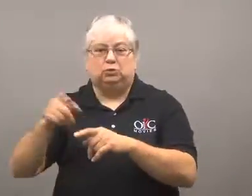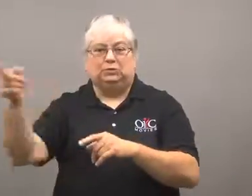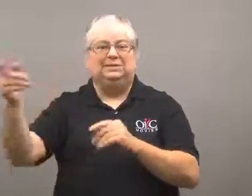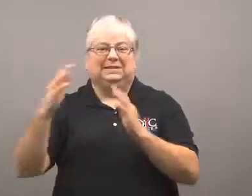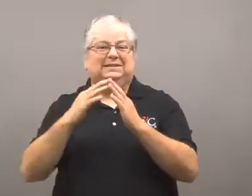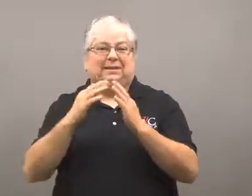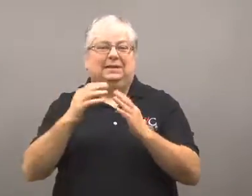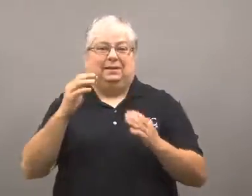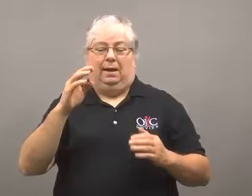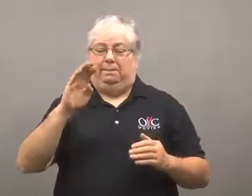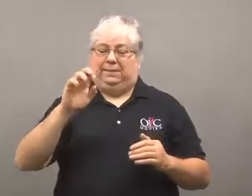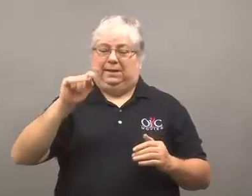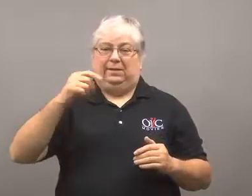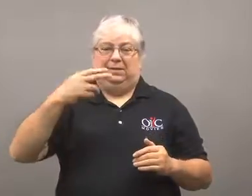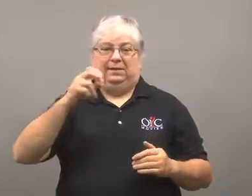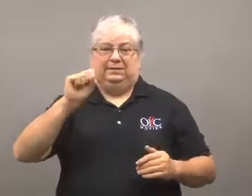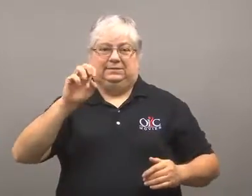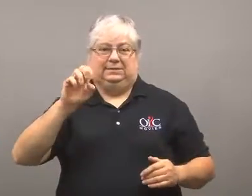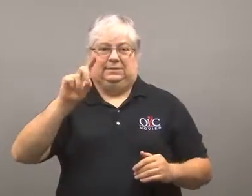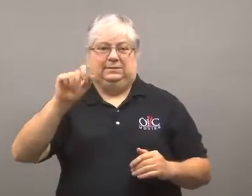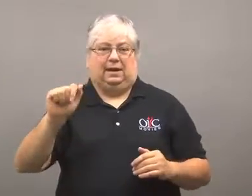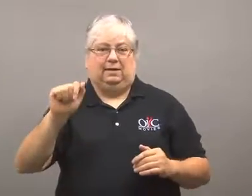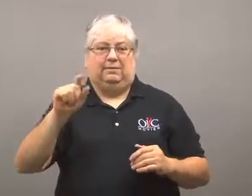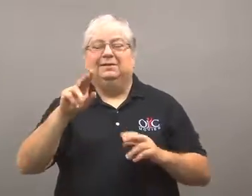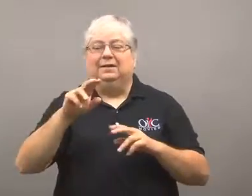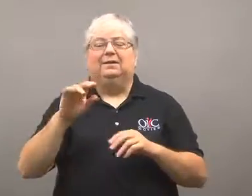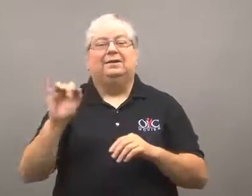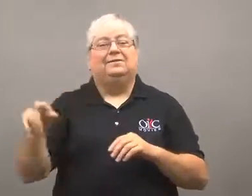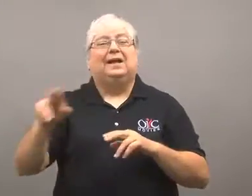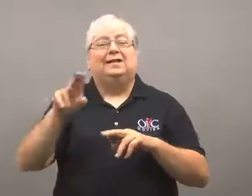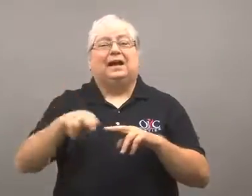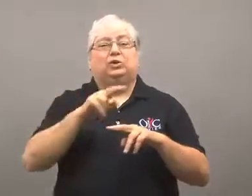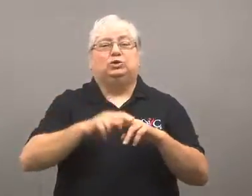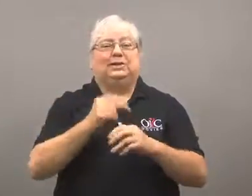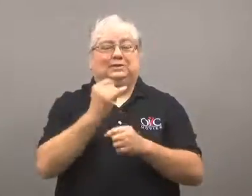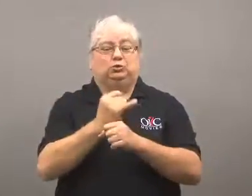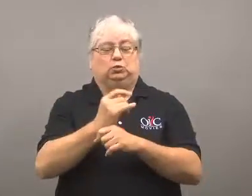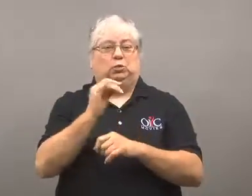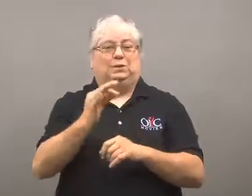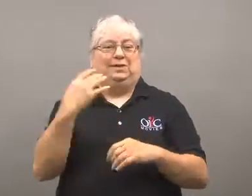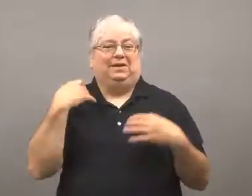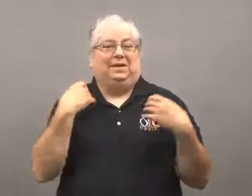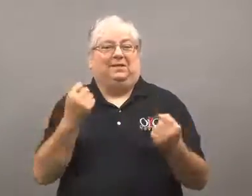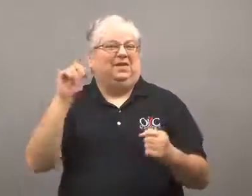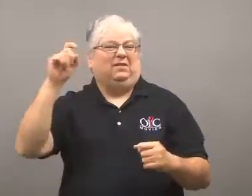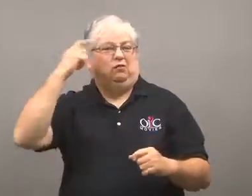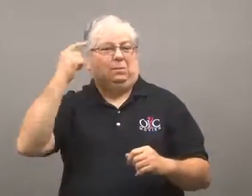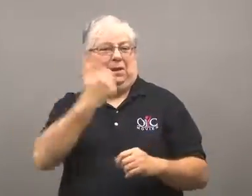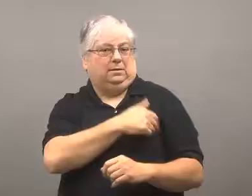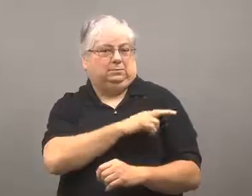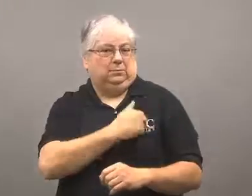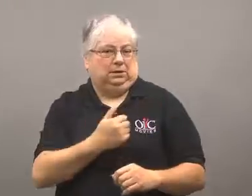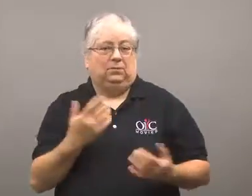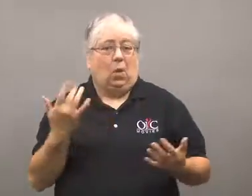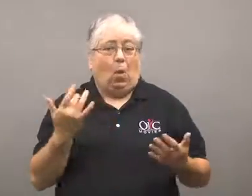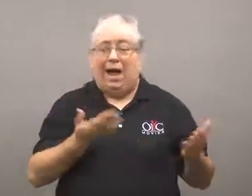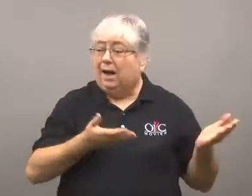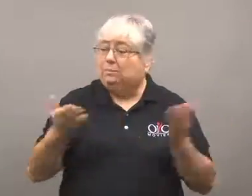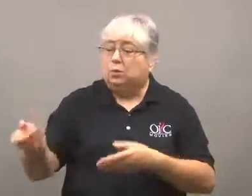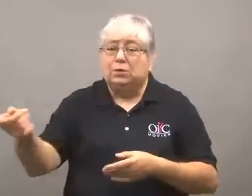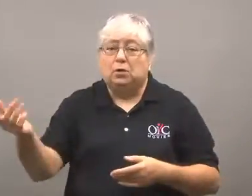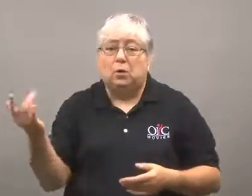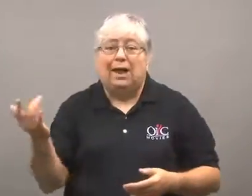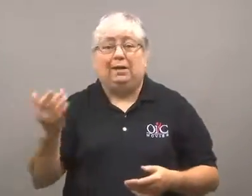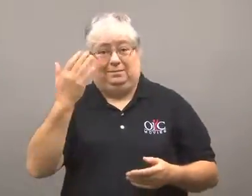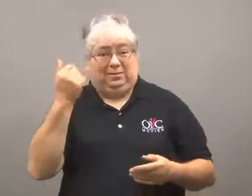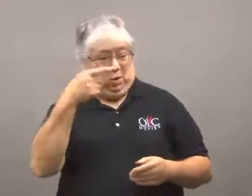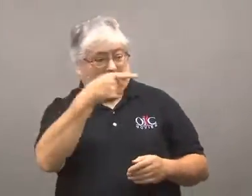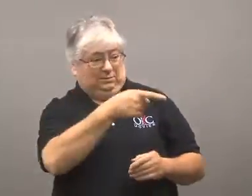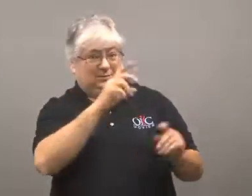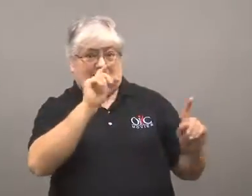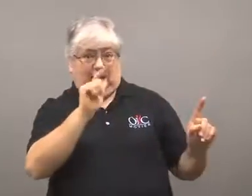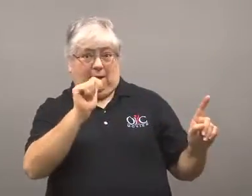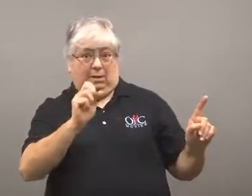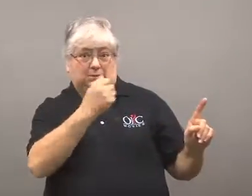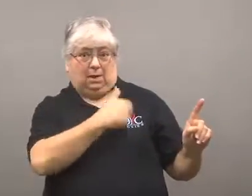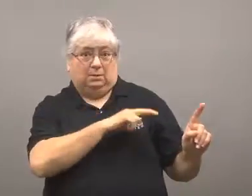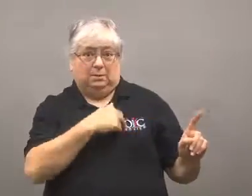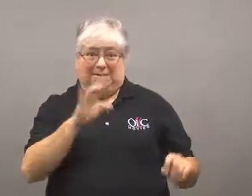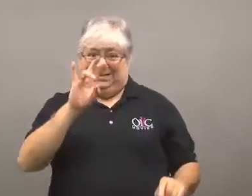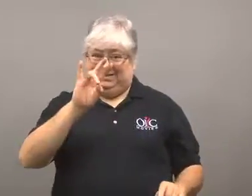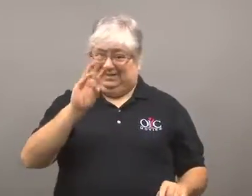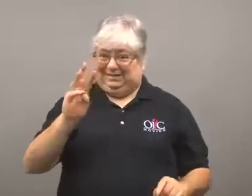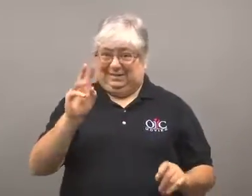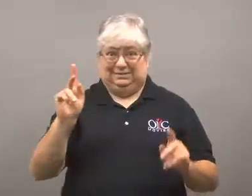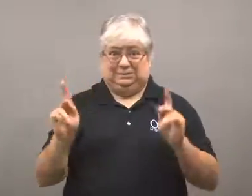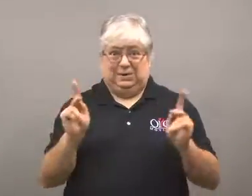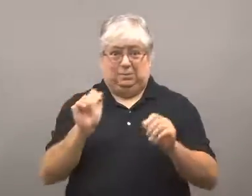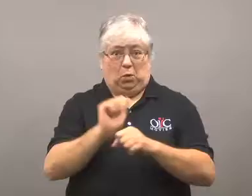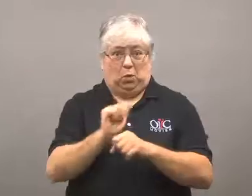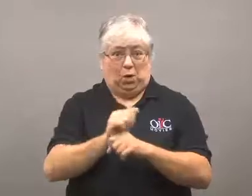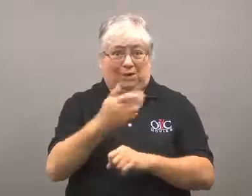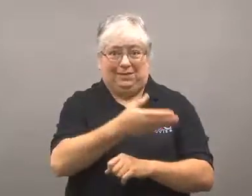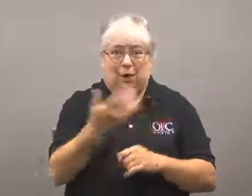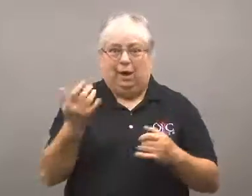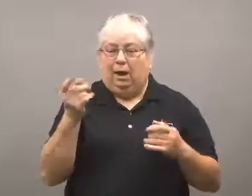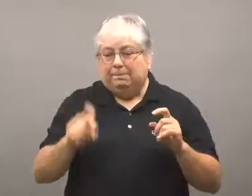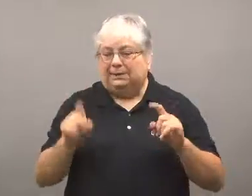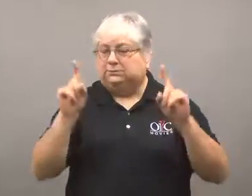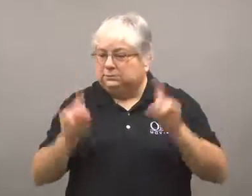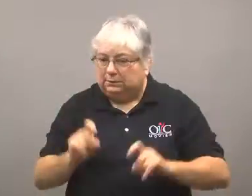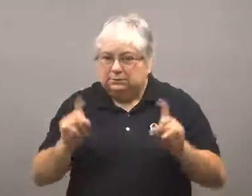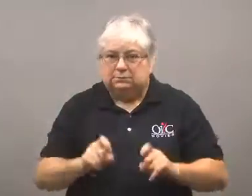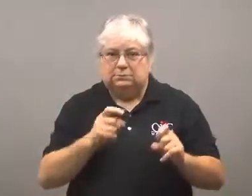and taken to Bethseda. She was taken to the National Institutes of Health